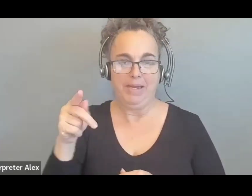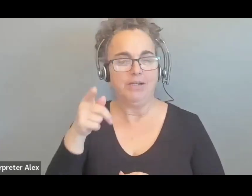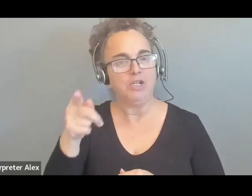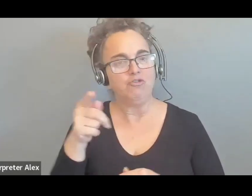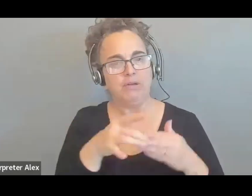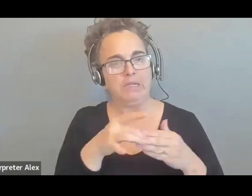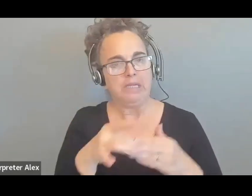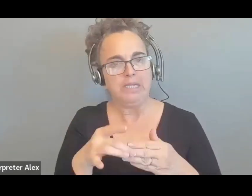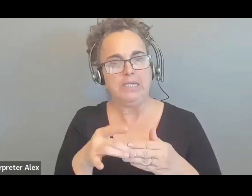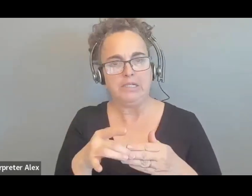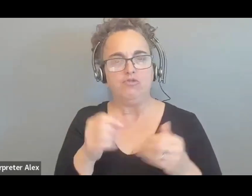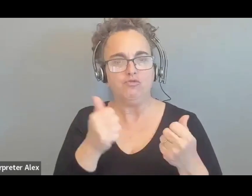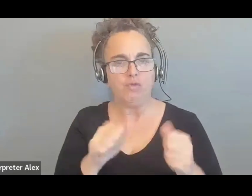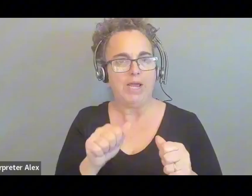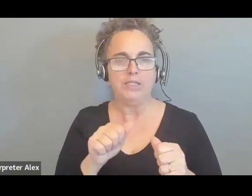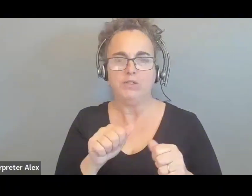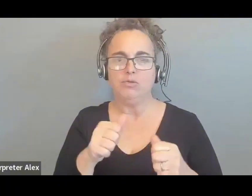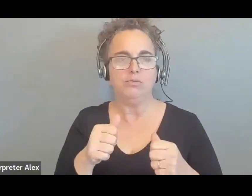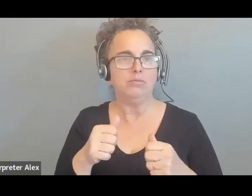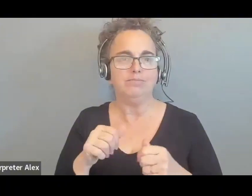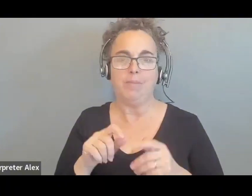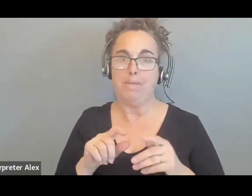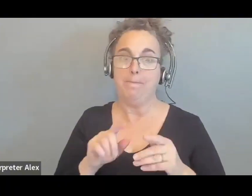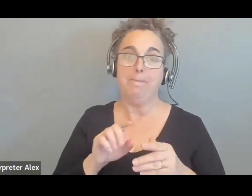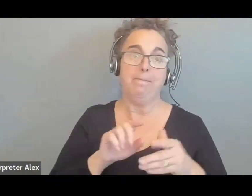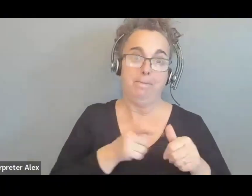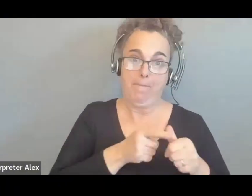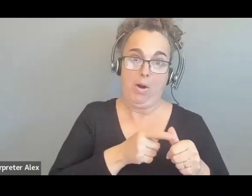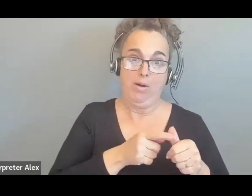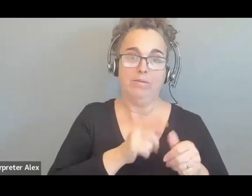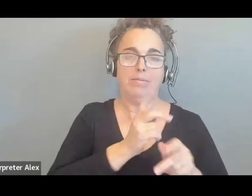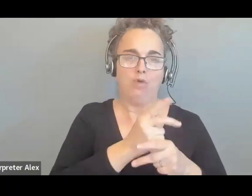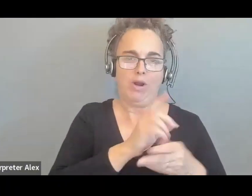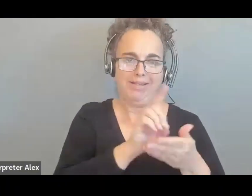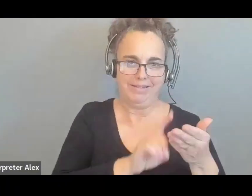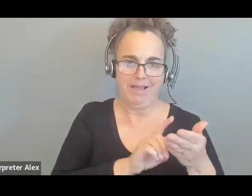to embed accessibility across product design, developing